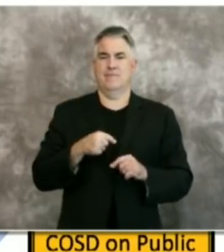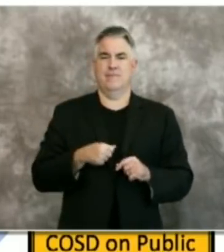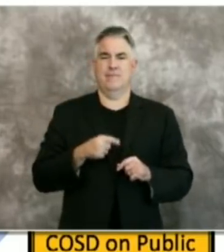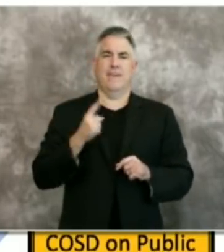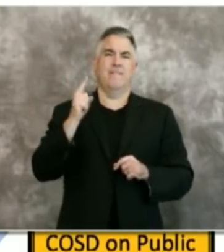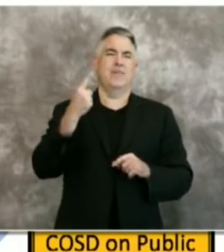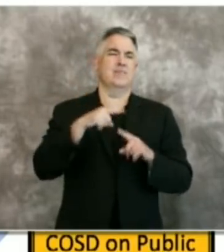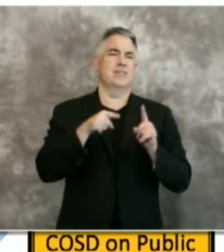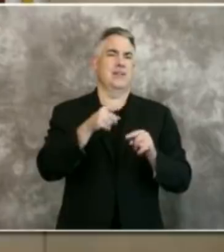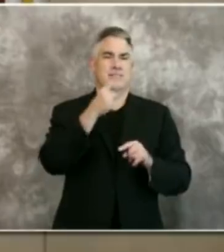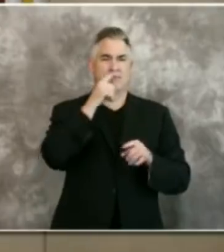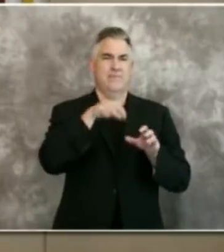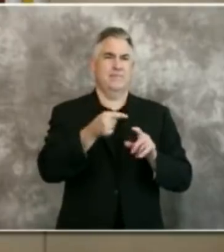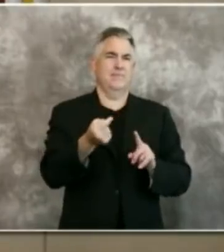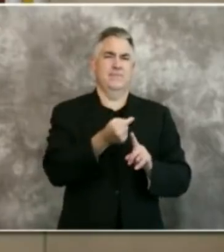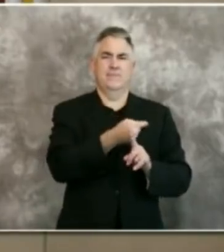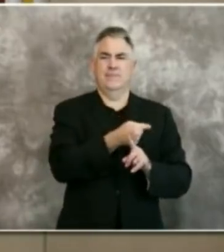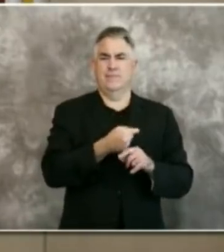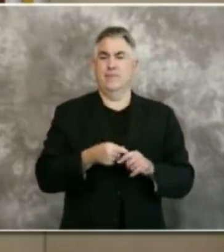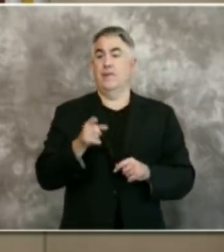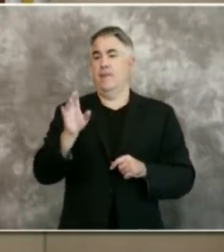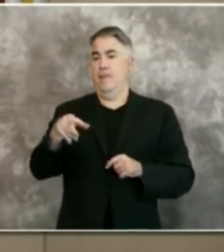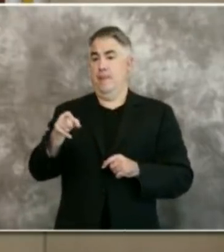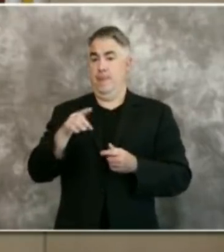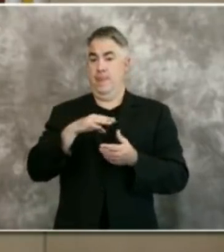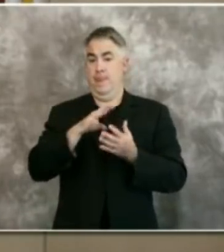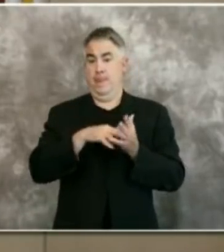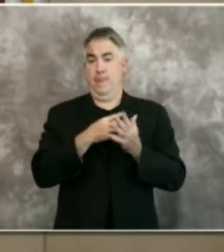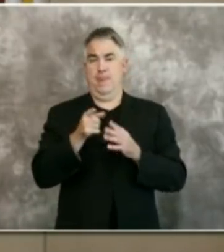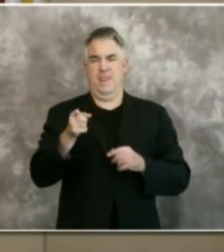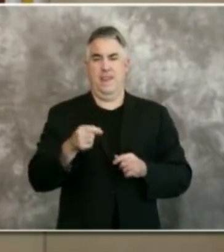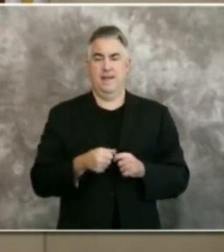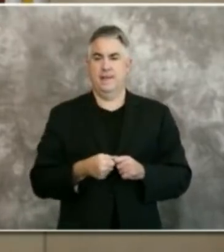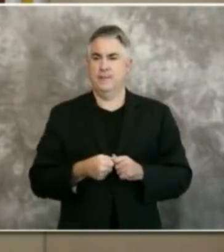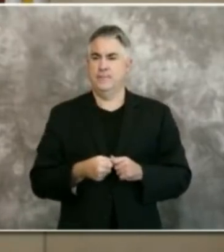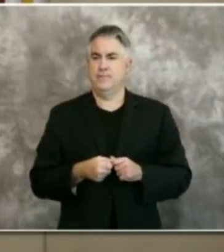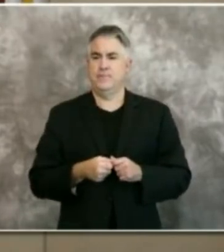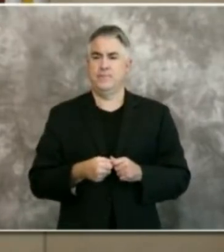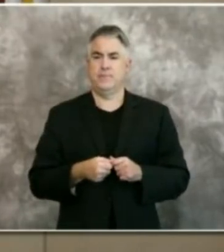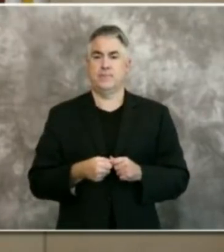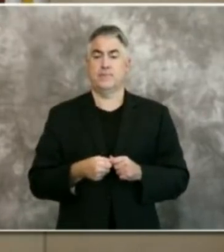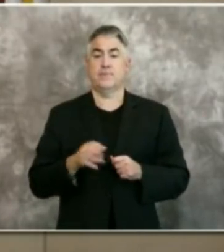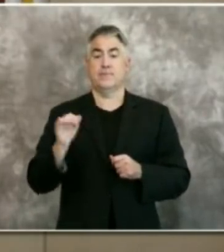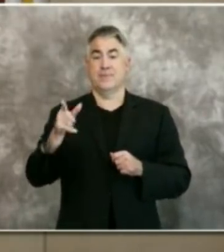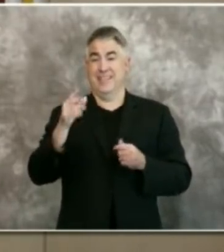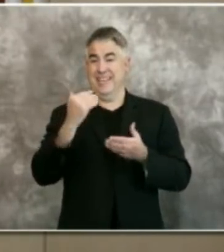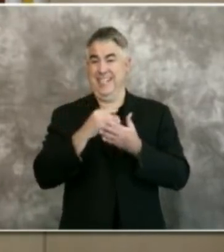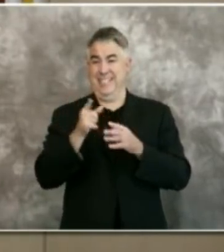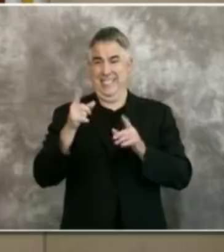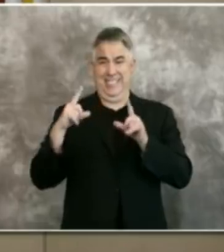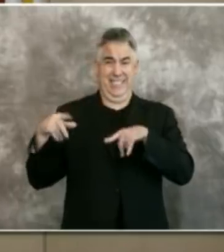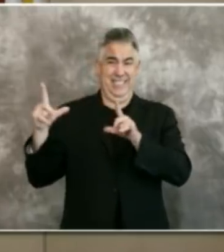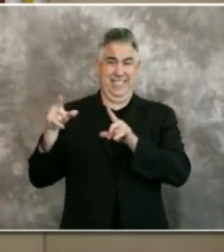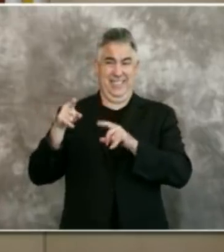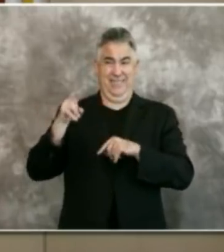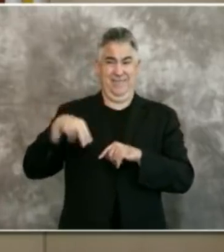A THERE SHOULD BE 2 TABLES WHAT WE CAN GO BACK. TO THE FIRST SLIDE. THERE SHOULD 2